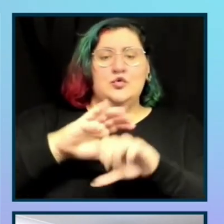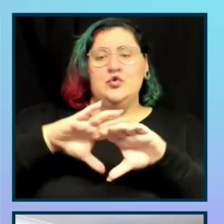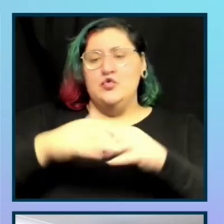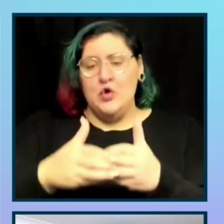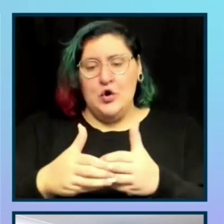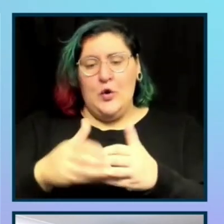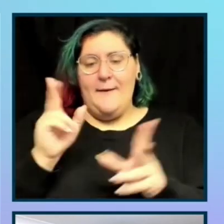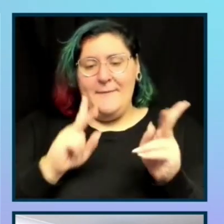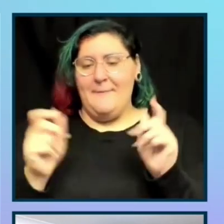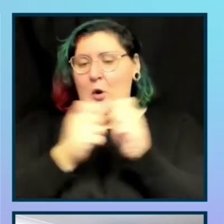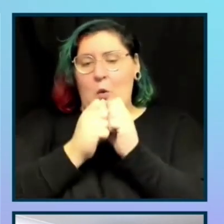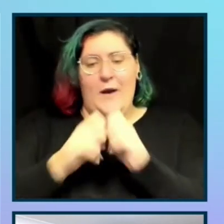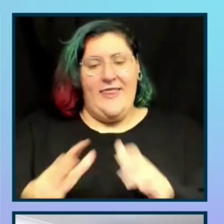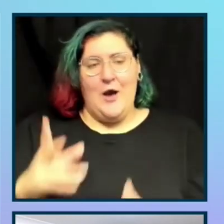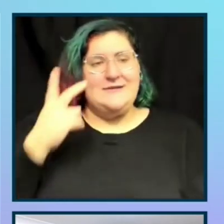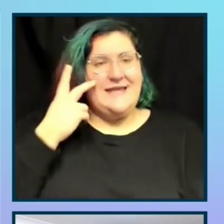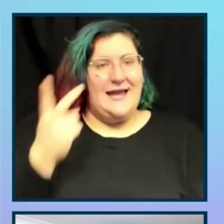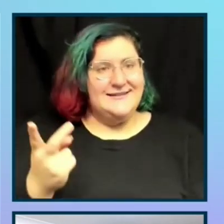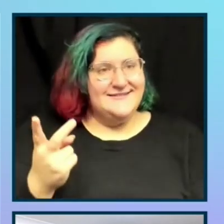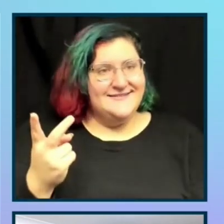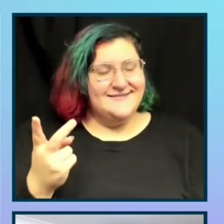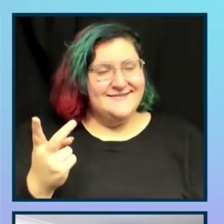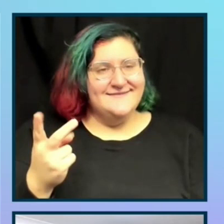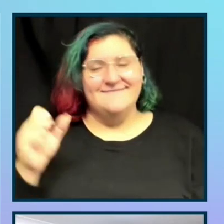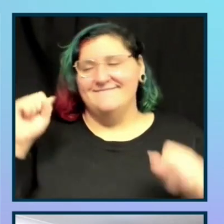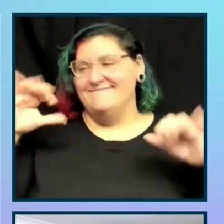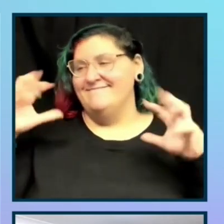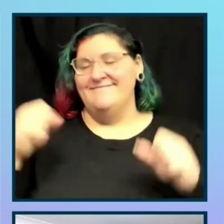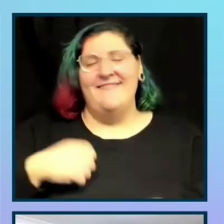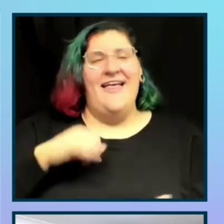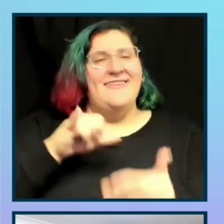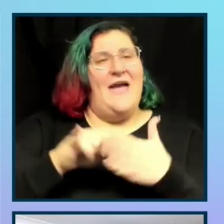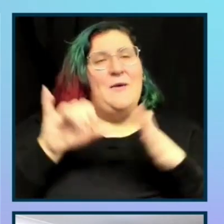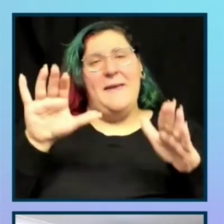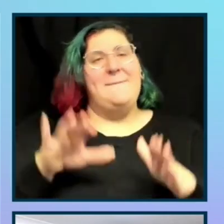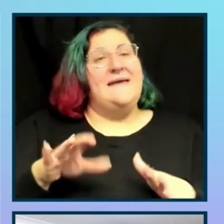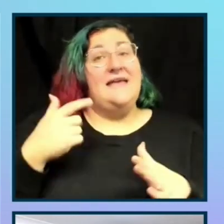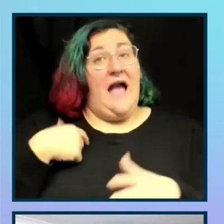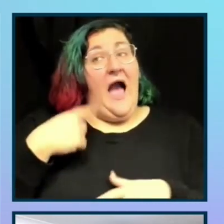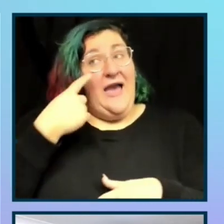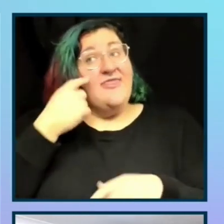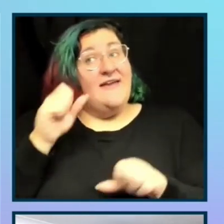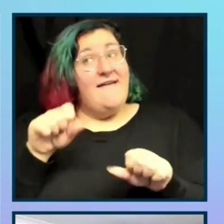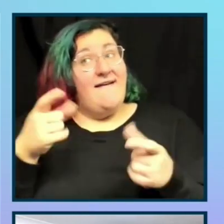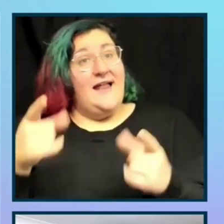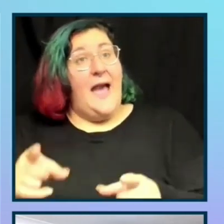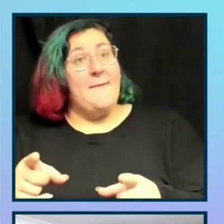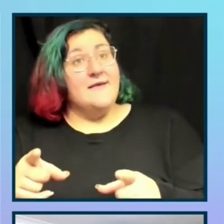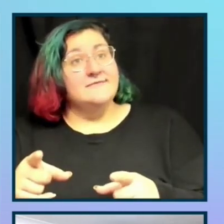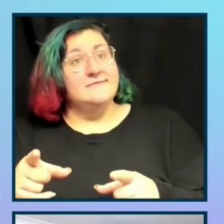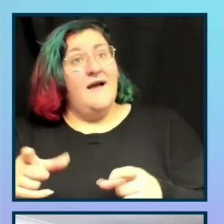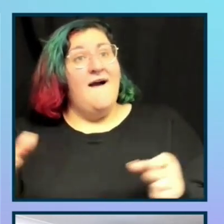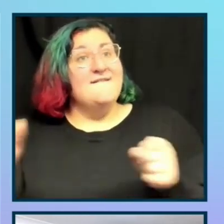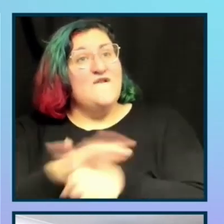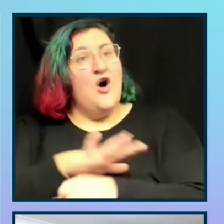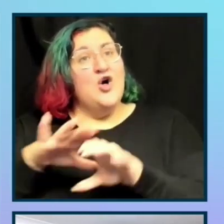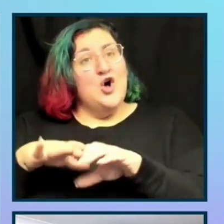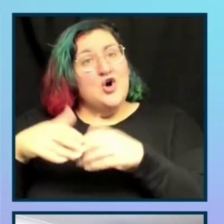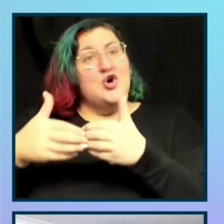you know, if that were able to happen. And I'm sure it could with the right sort of tools and elements in games to make it possible.